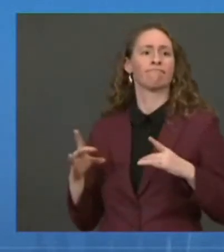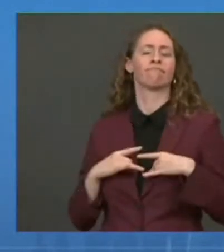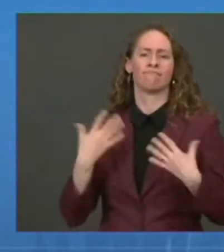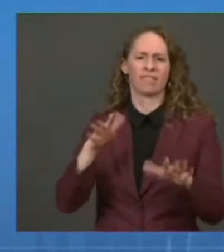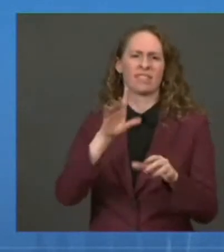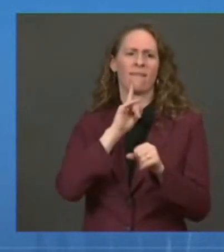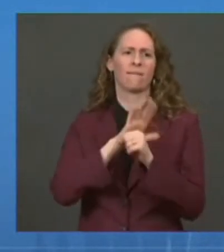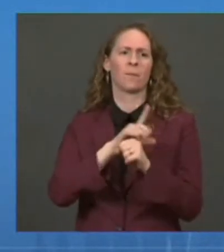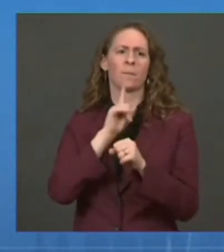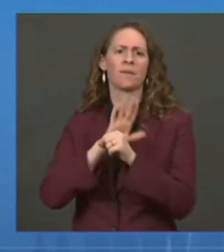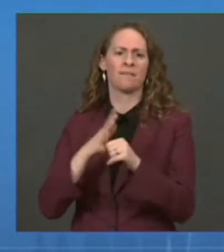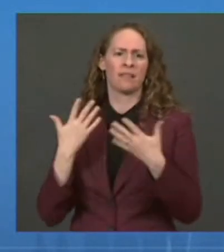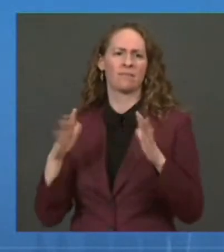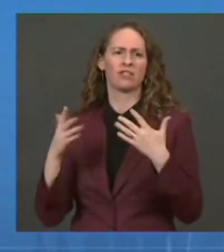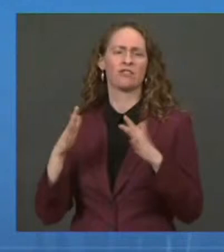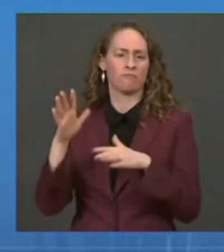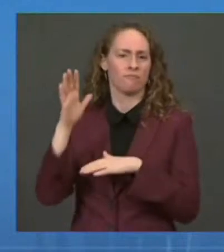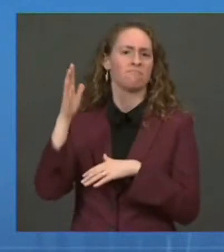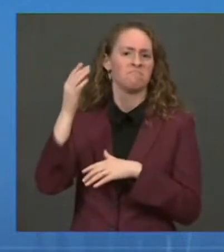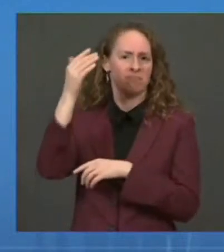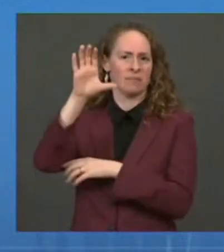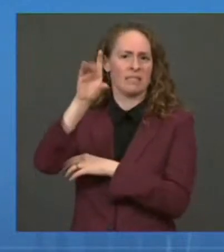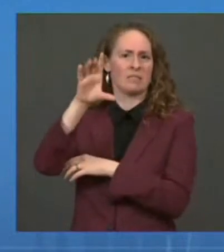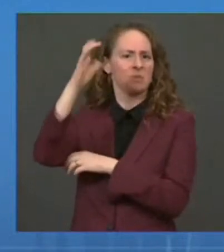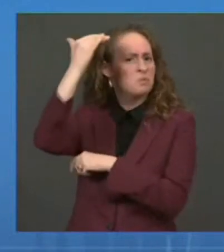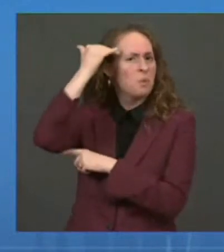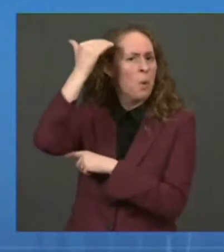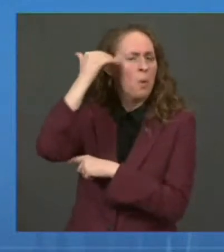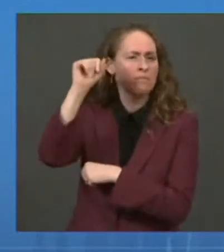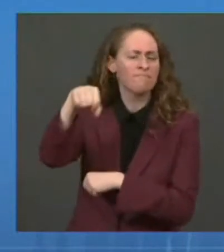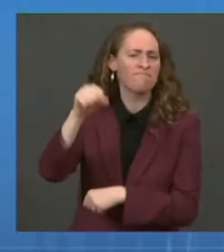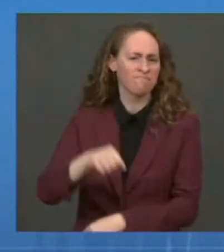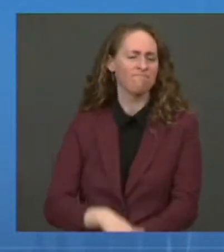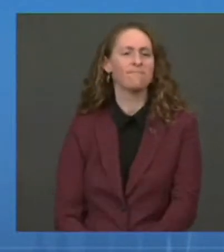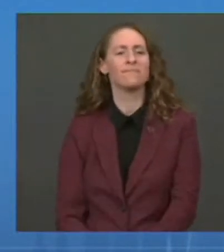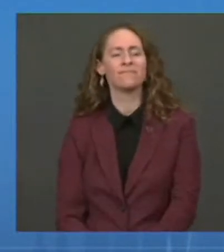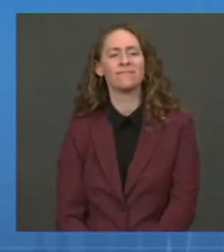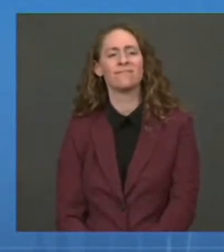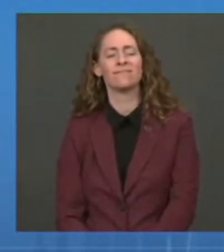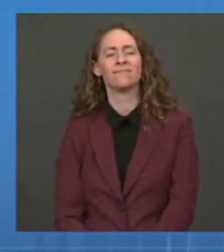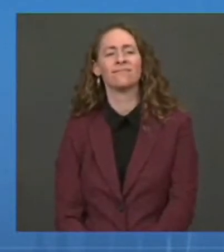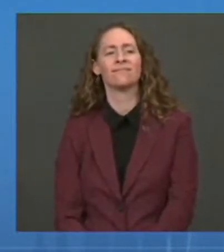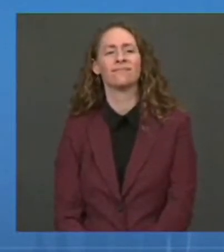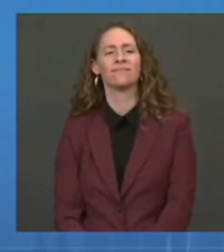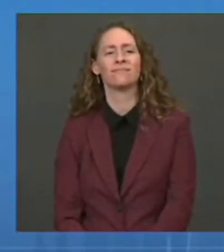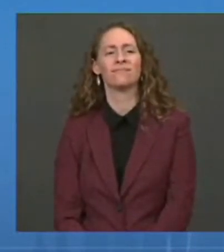CONFIRMED AT THE CDC WITHIN HOURS AFTER THEIR DETECTION BY THE STATES. THE RAPID TURN AROUND AND